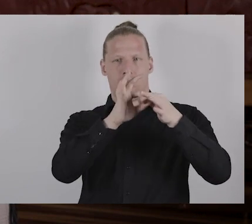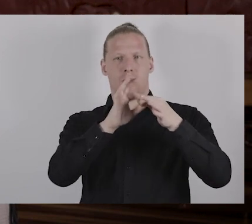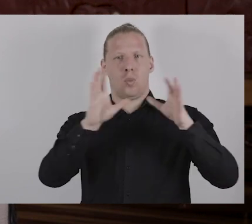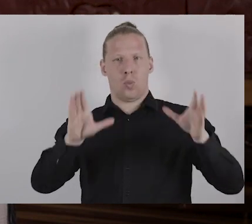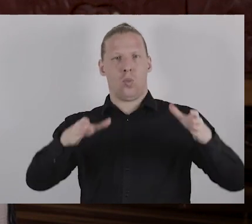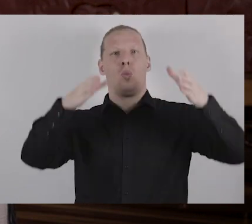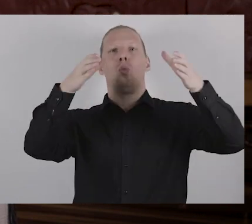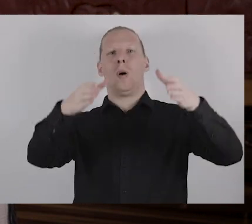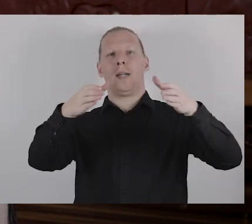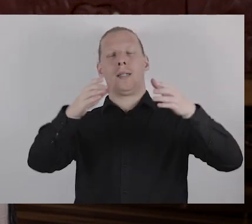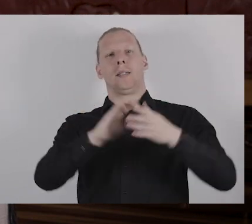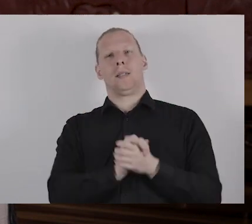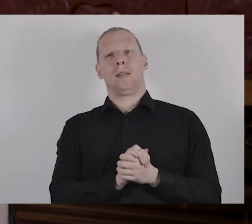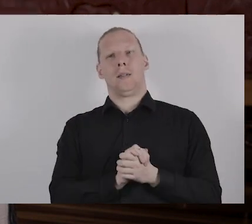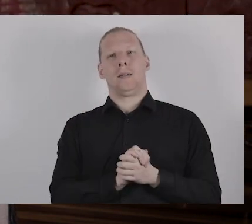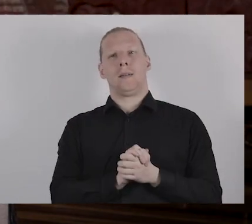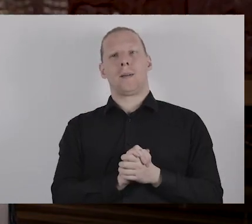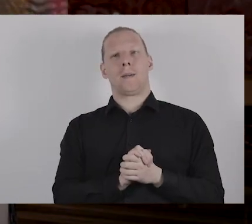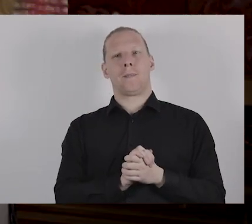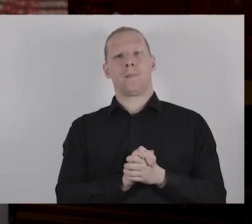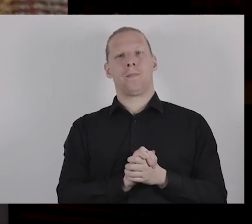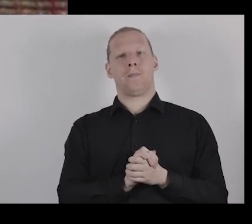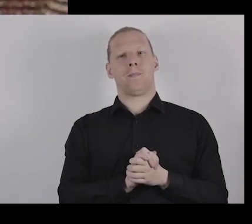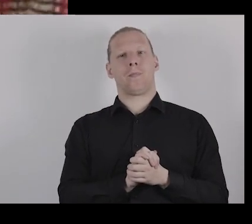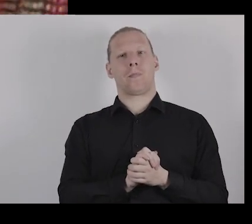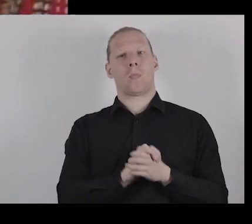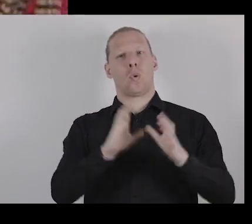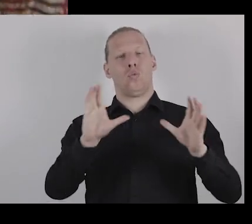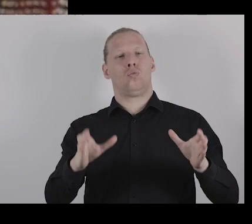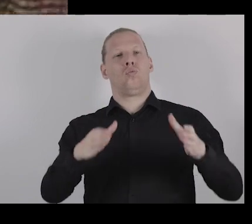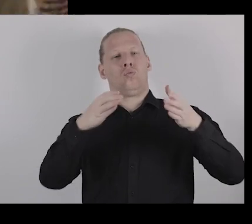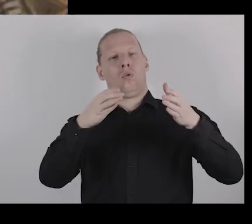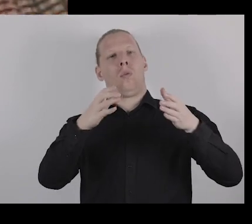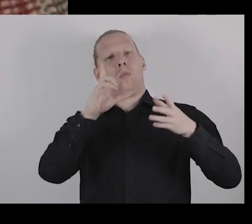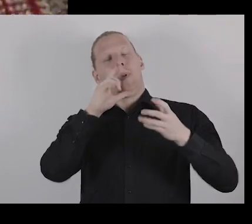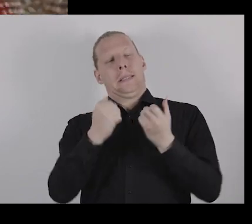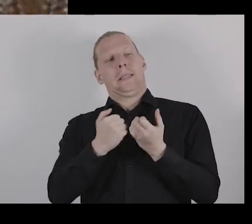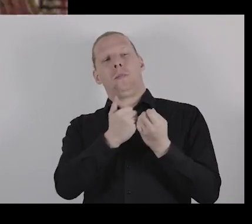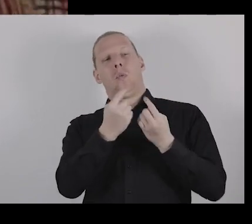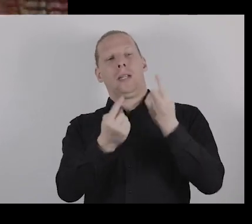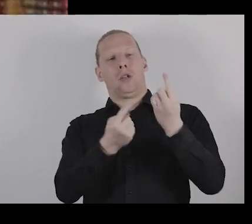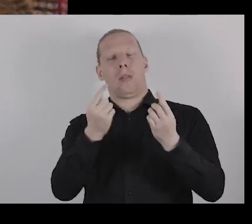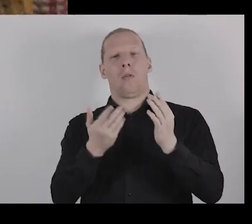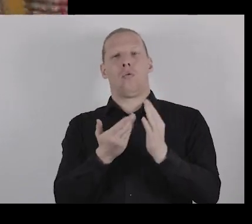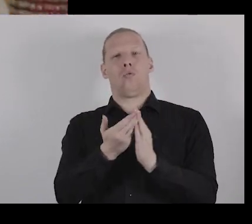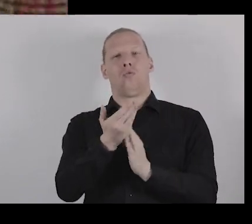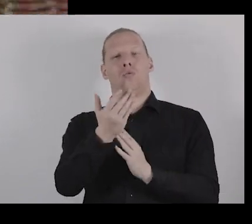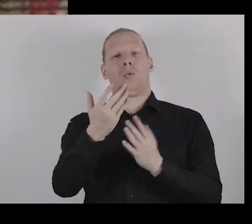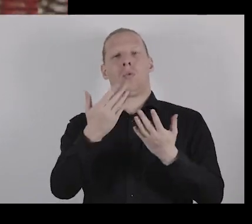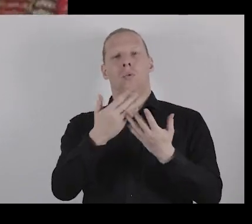a group that supports... each other always.